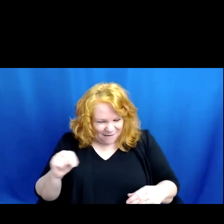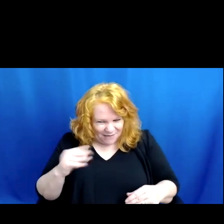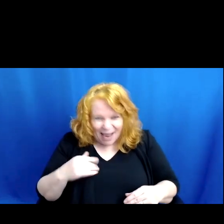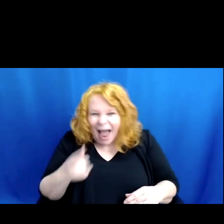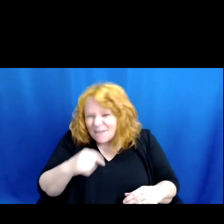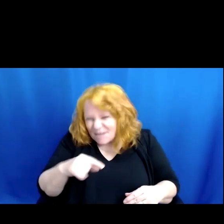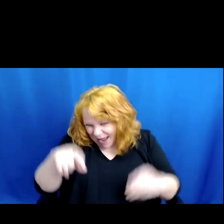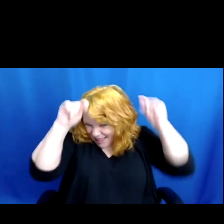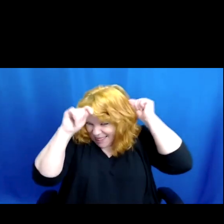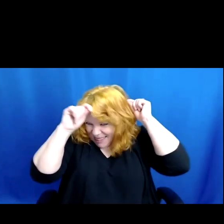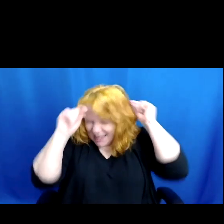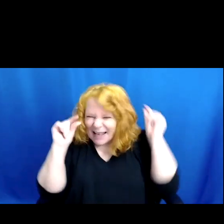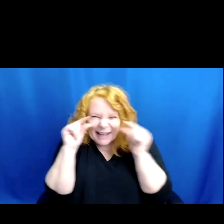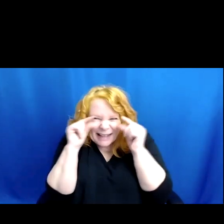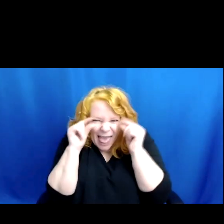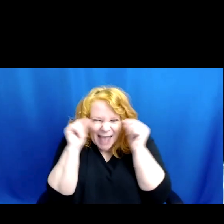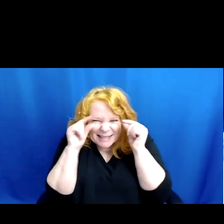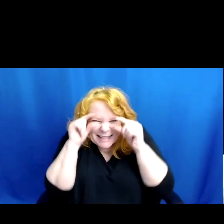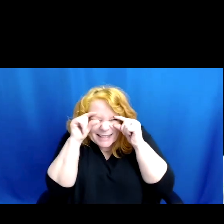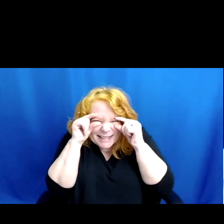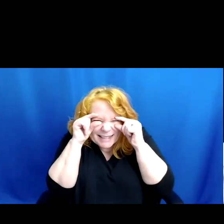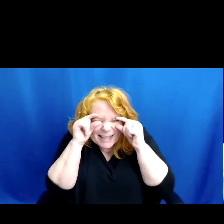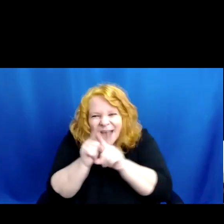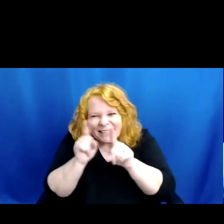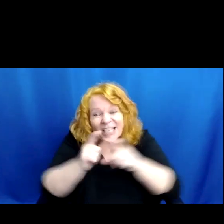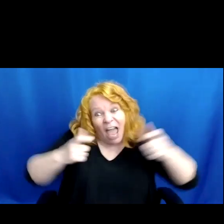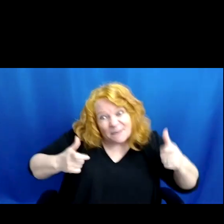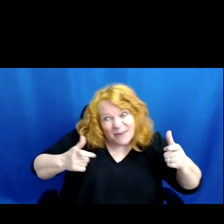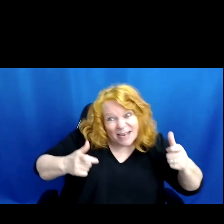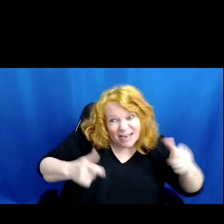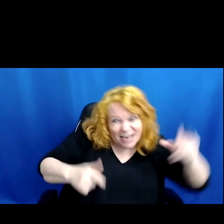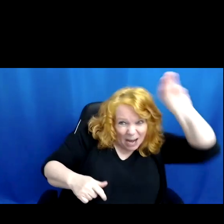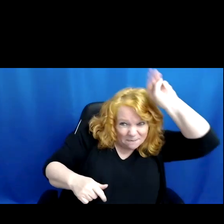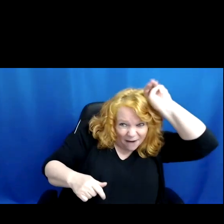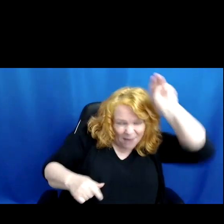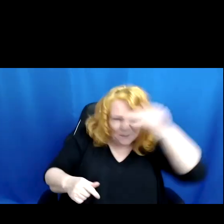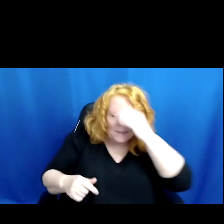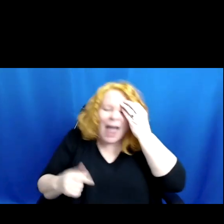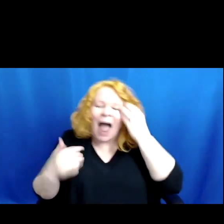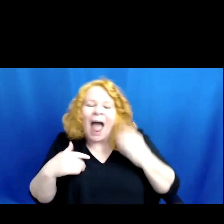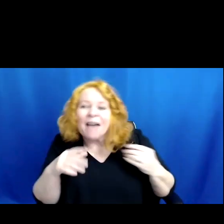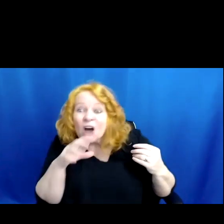I got a nice cap on, little glasses, just like Marvin's.